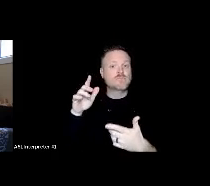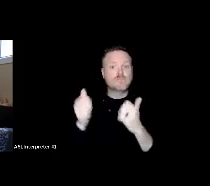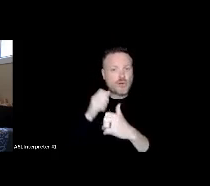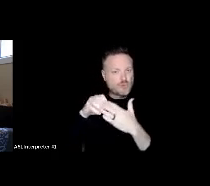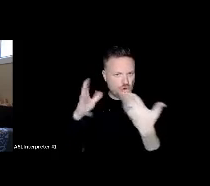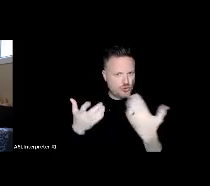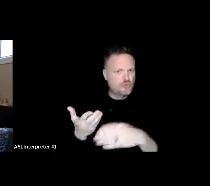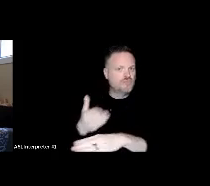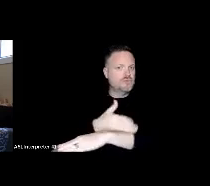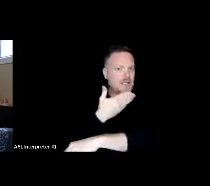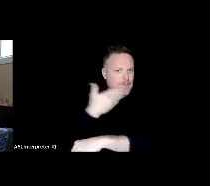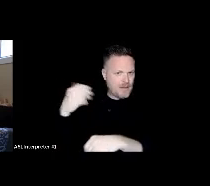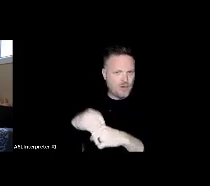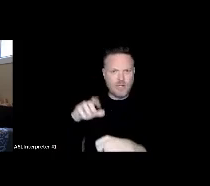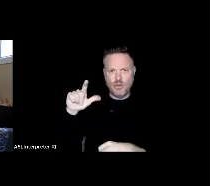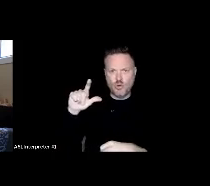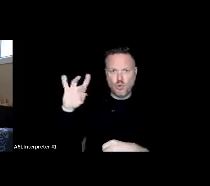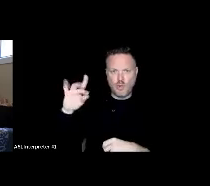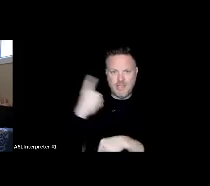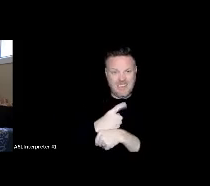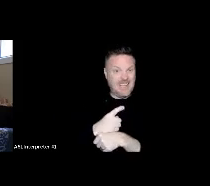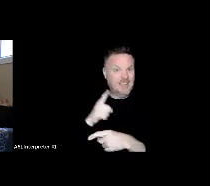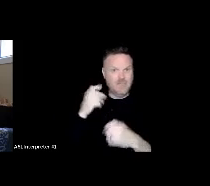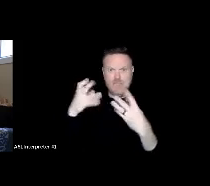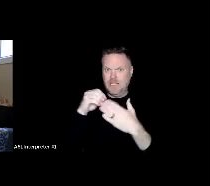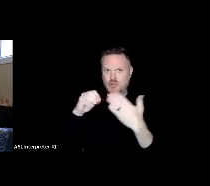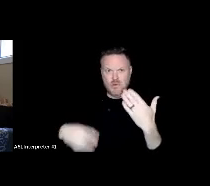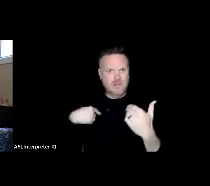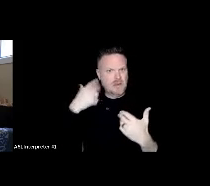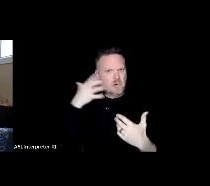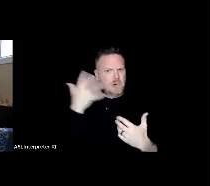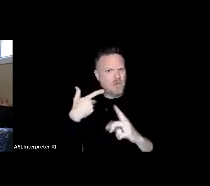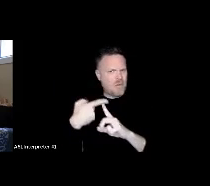That seems like a long time for students a month but for when you look at medical conditions, that